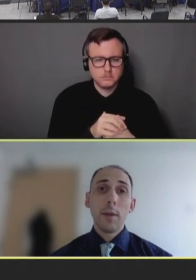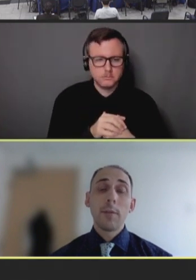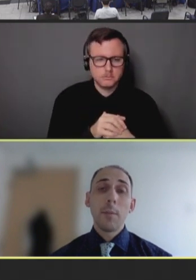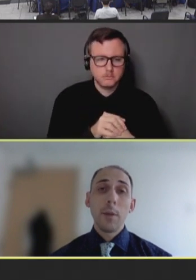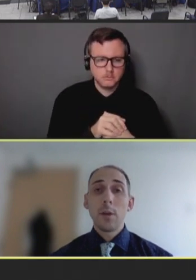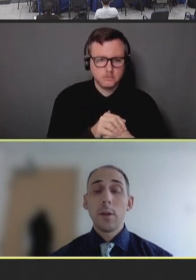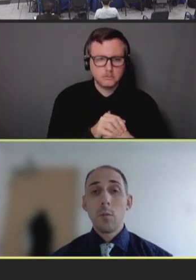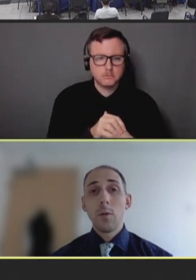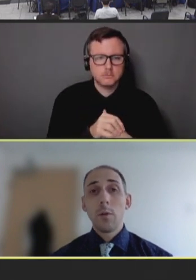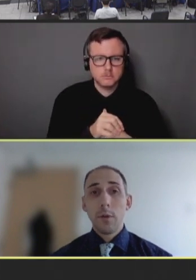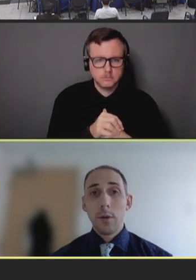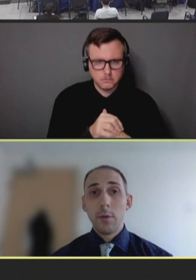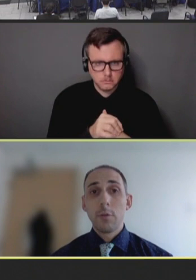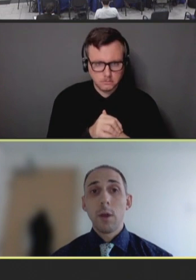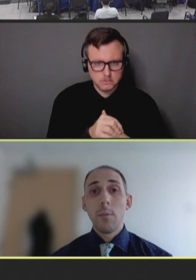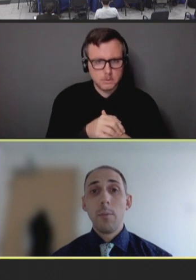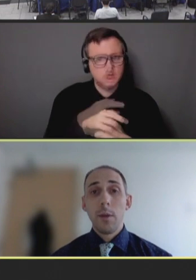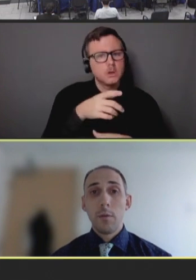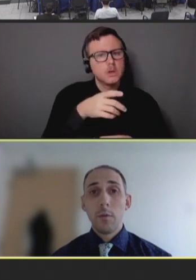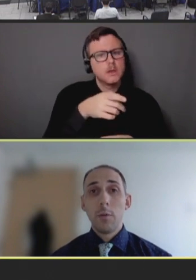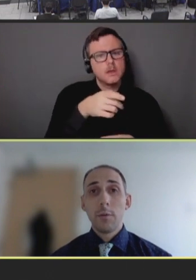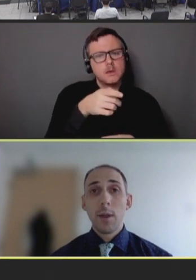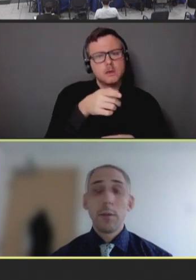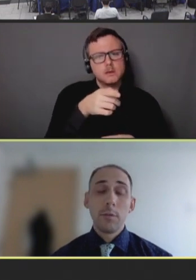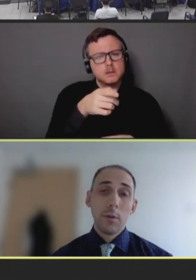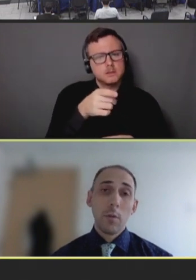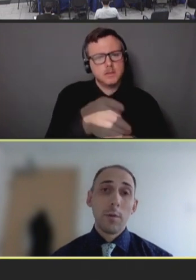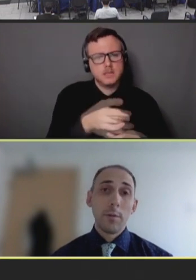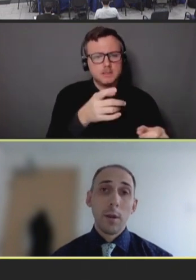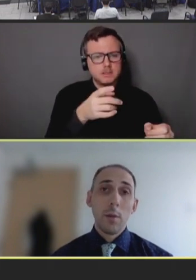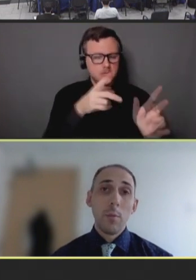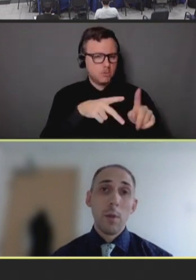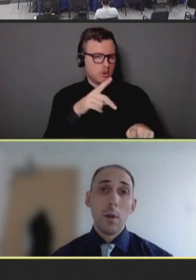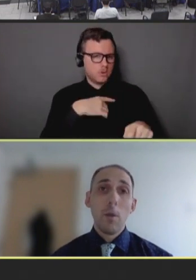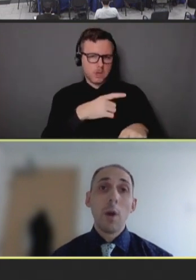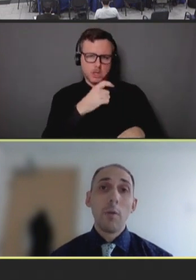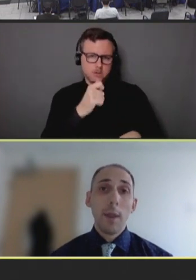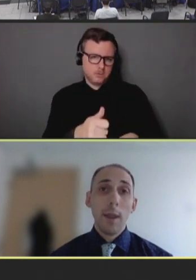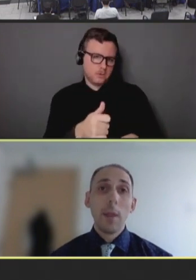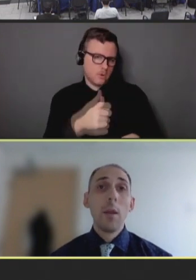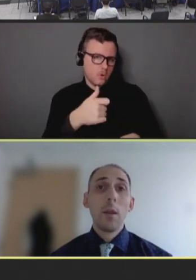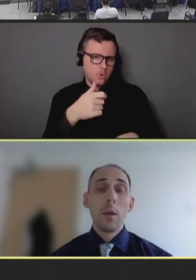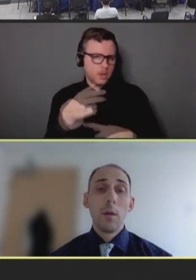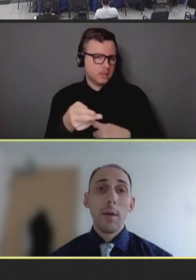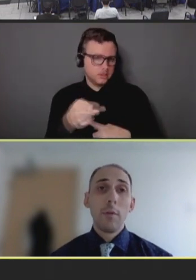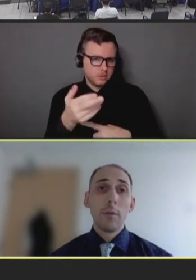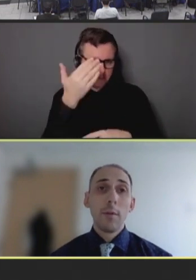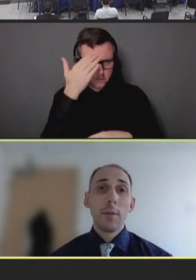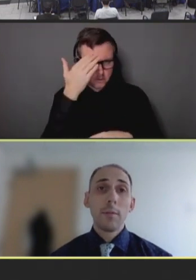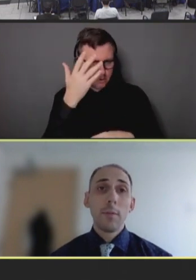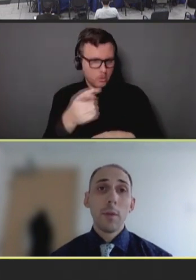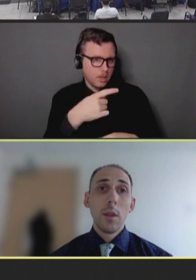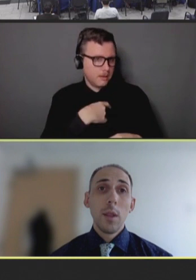And as I mentioned and will describe in further slides, we studied a broad array of adverse events.